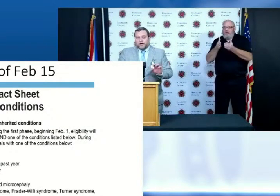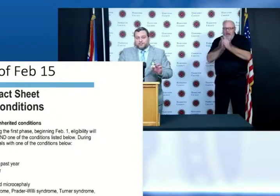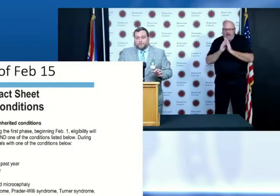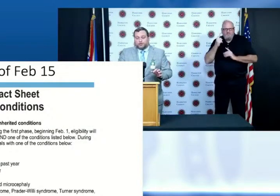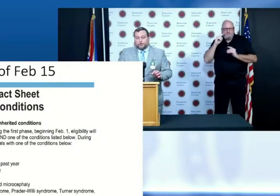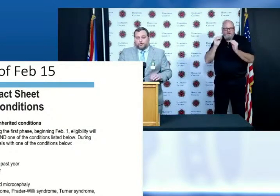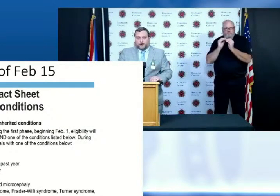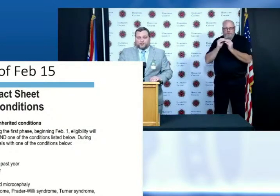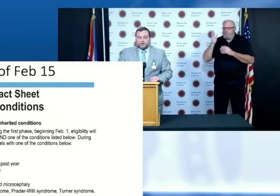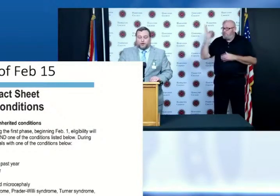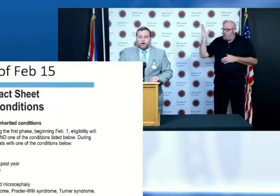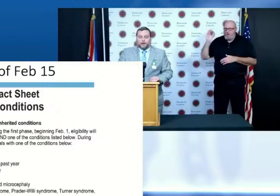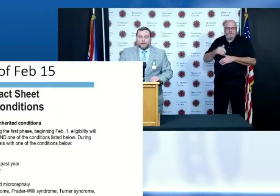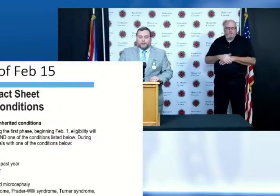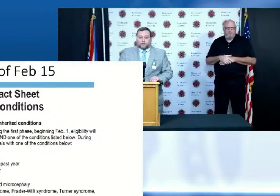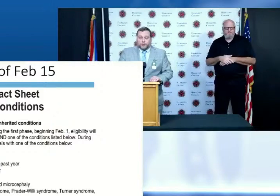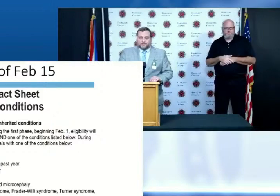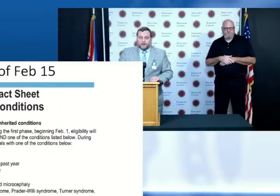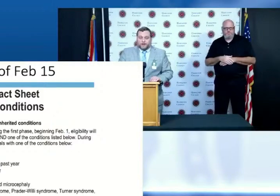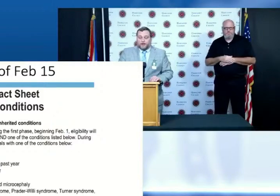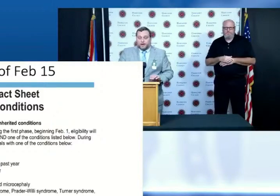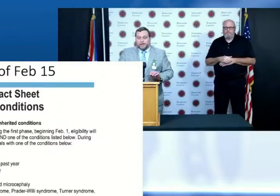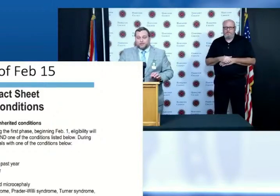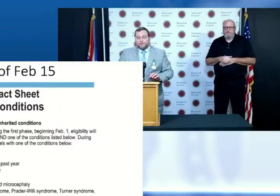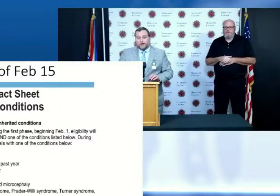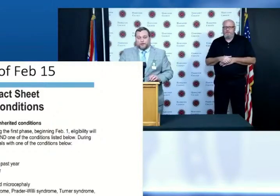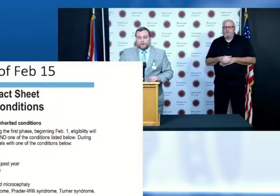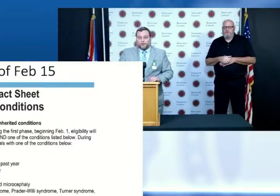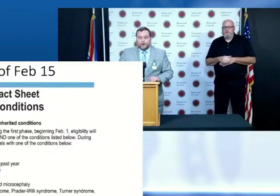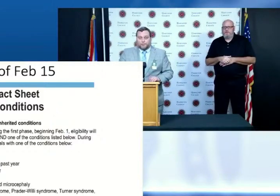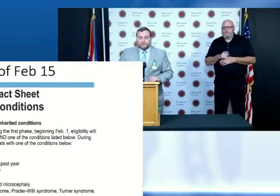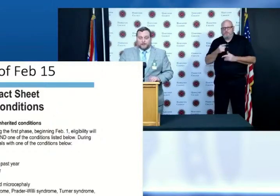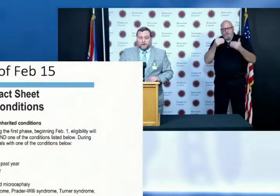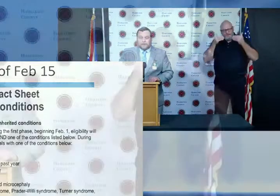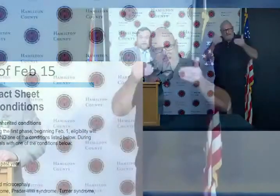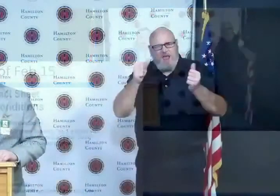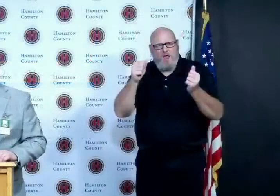is to make sure you're registering on each website and each provider here in Hamilton County